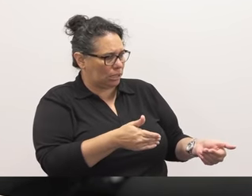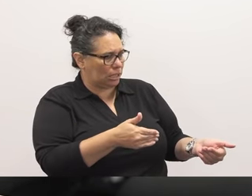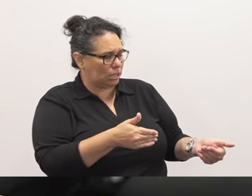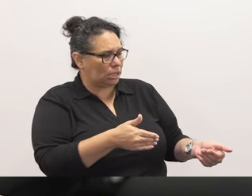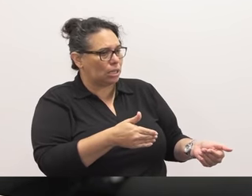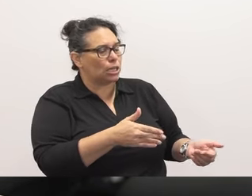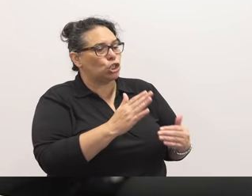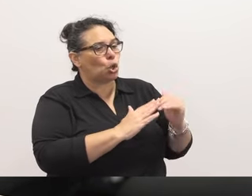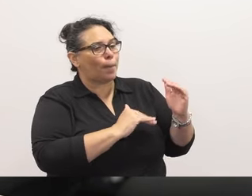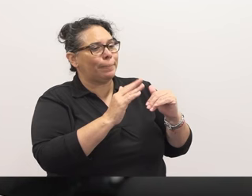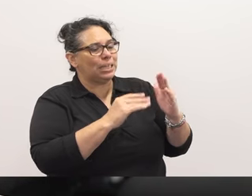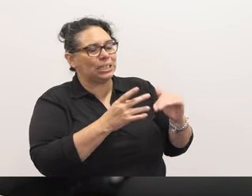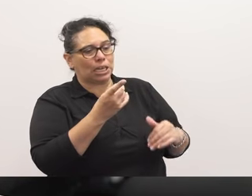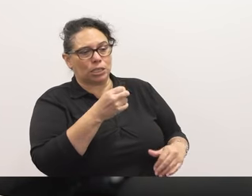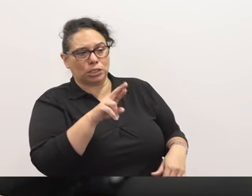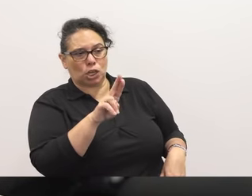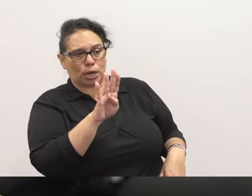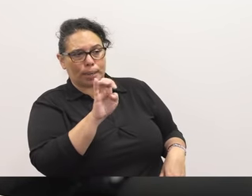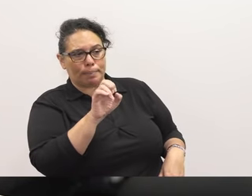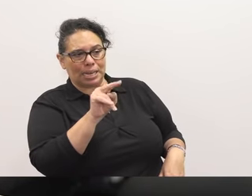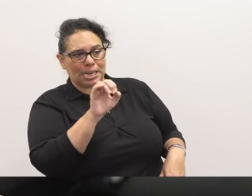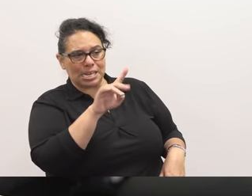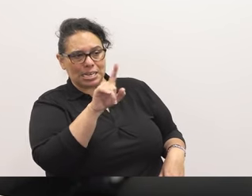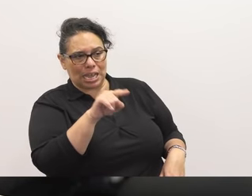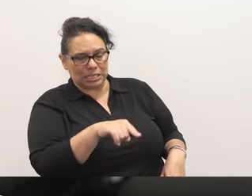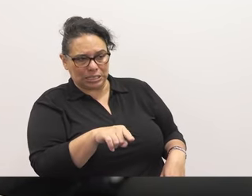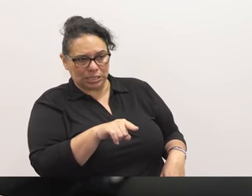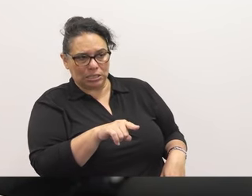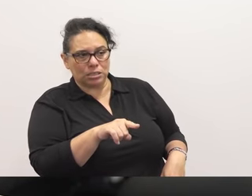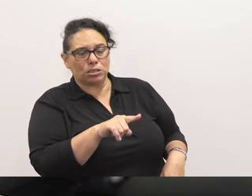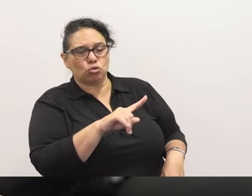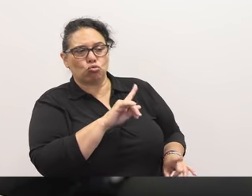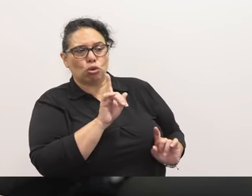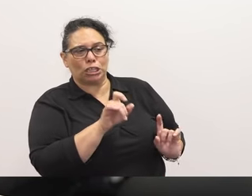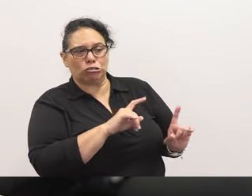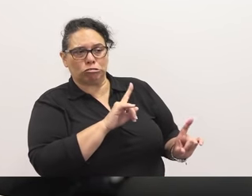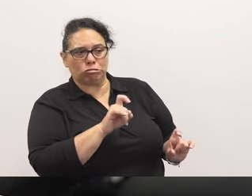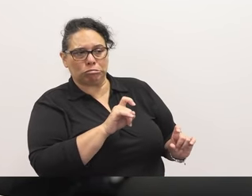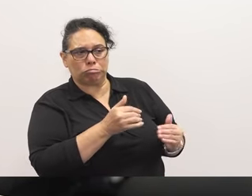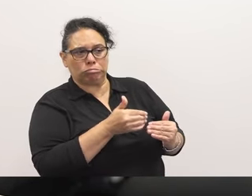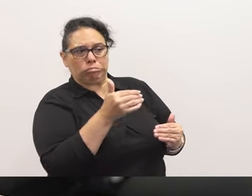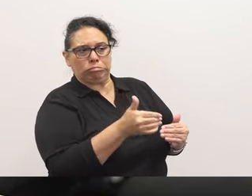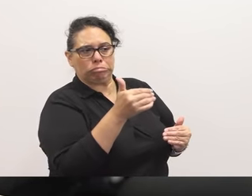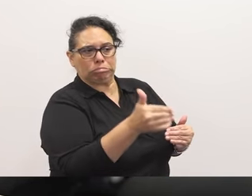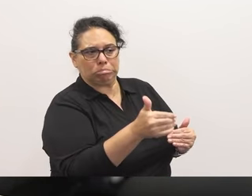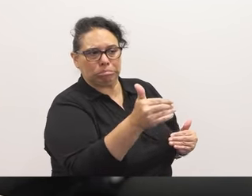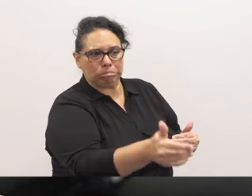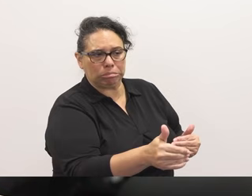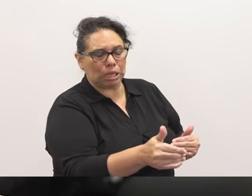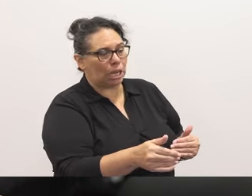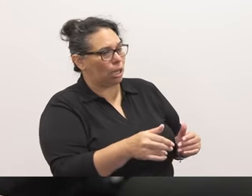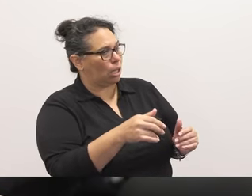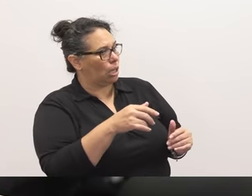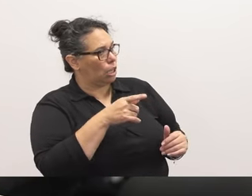So building on Dr. Benitez question about next steps, can you just share briefly about when you see the board then doing a self-assessment